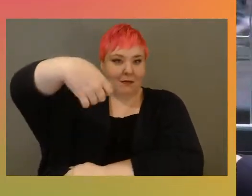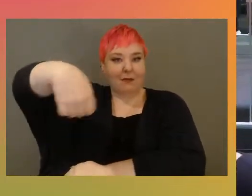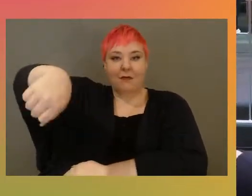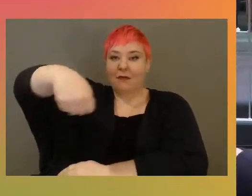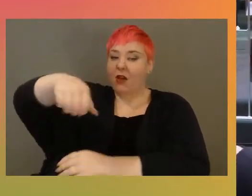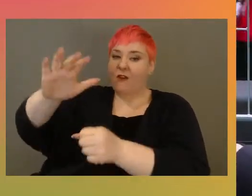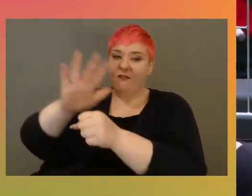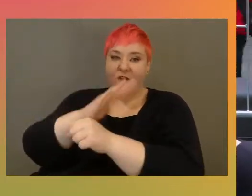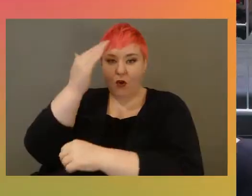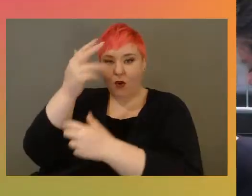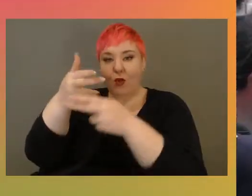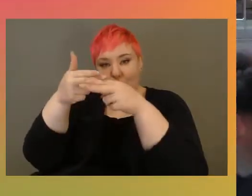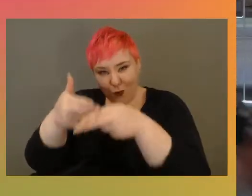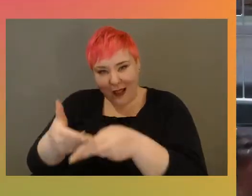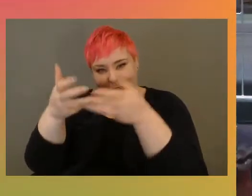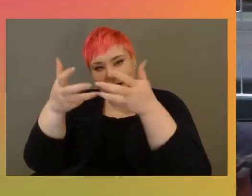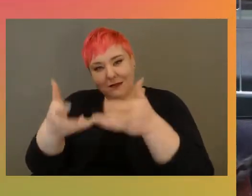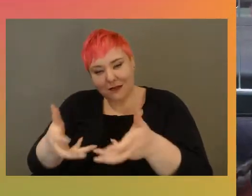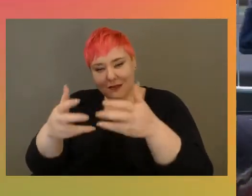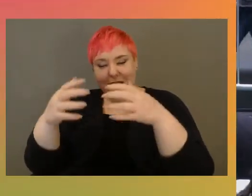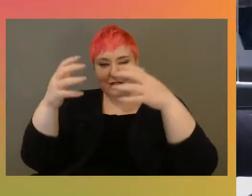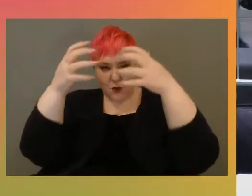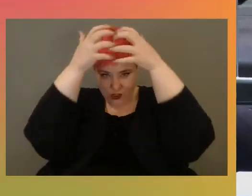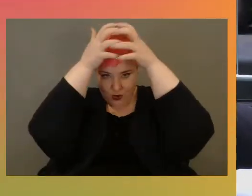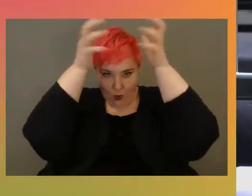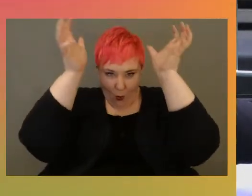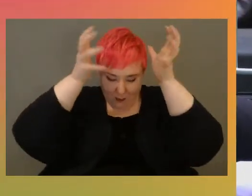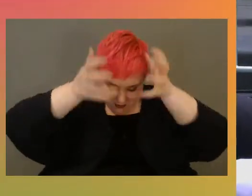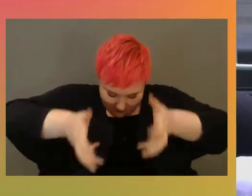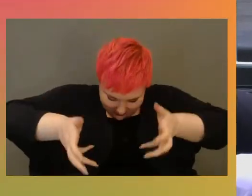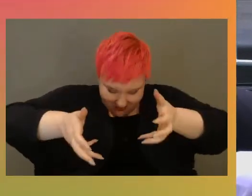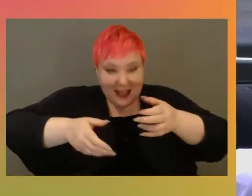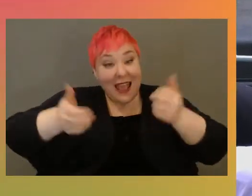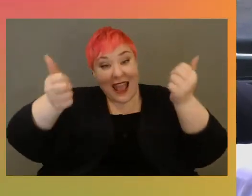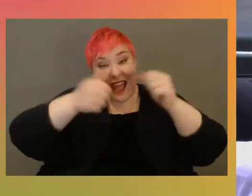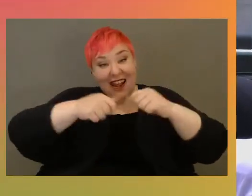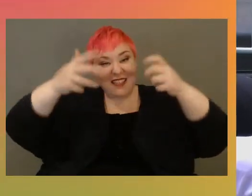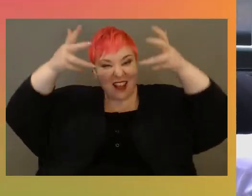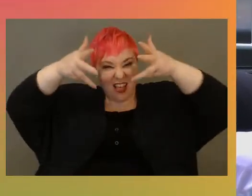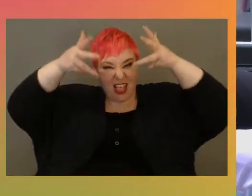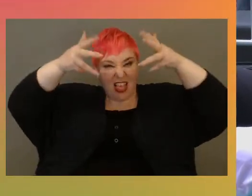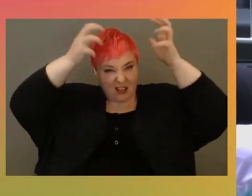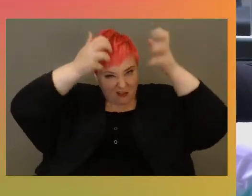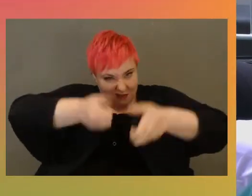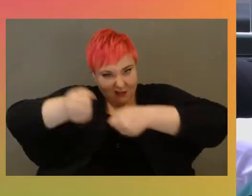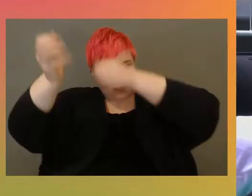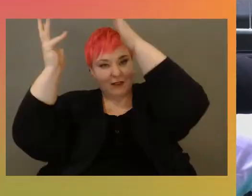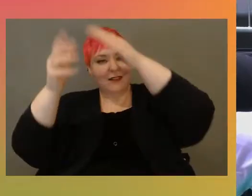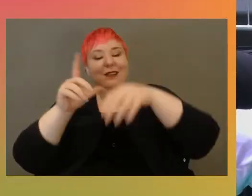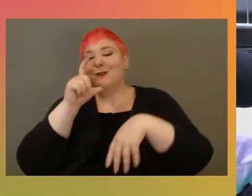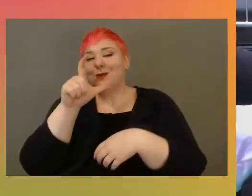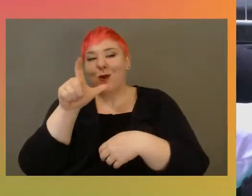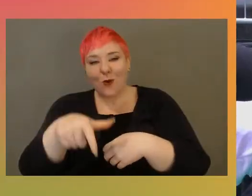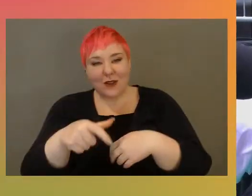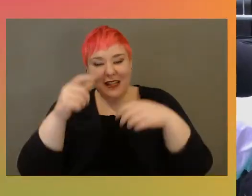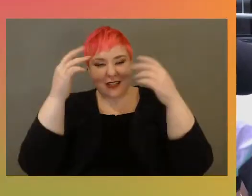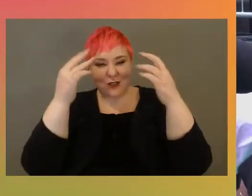INTERLACE YOUR FINGERS, AND TAKE YOUR HANDS AWAY FROM YOUR BACK. YEAH. GOOD. LET YOUR HEAD GO.